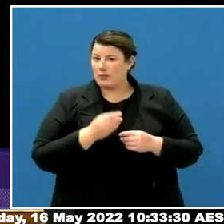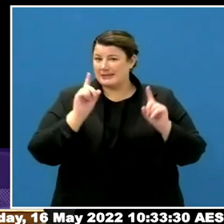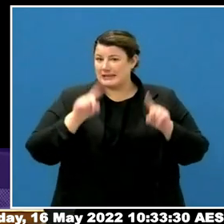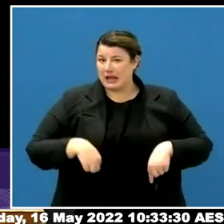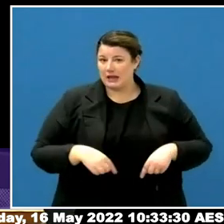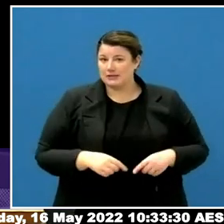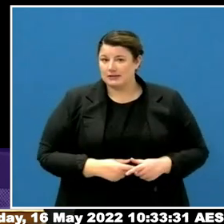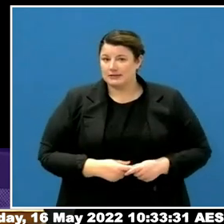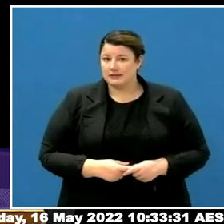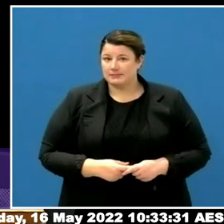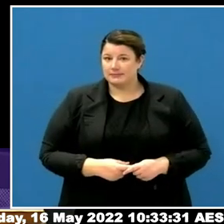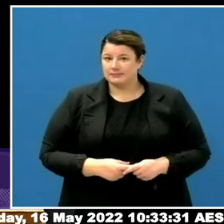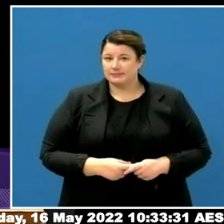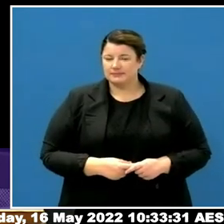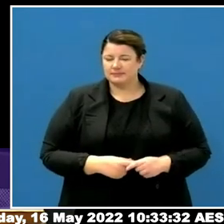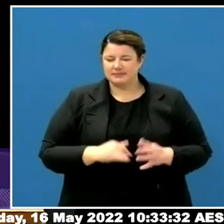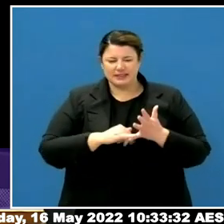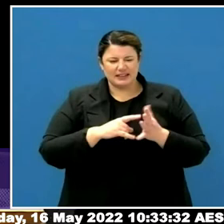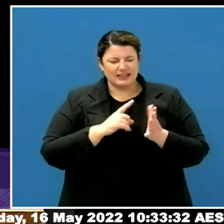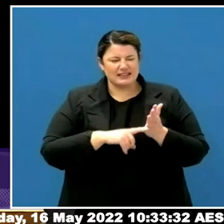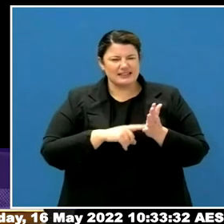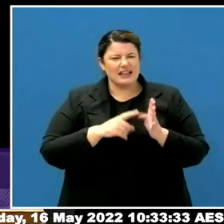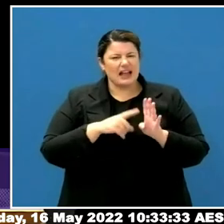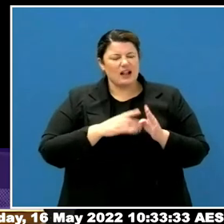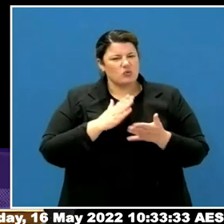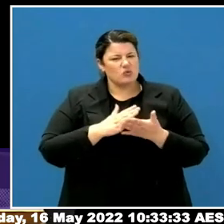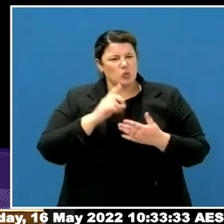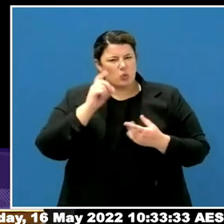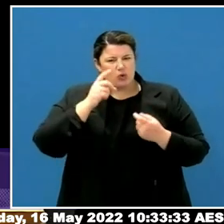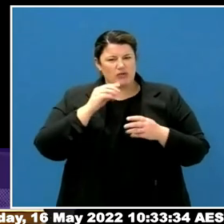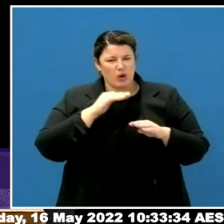One of her main concerns was about the lack of communication she received from Afford